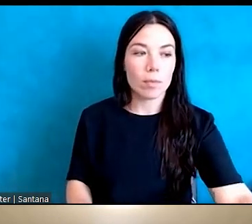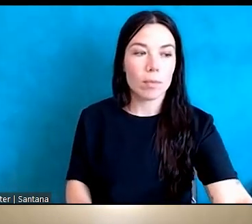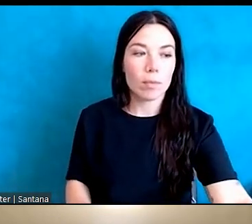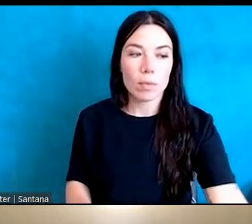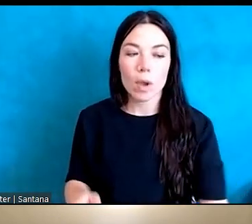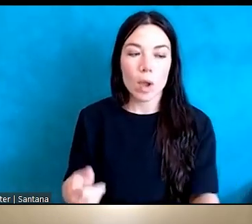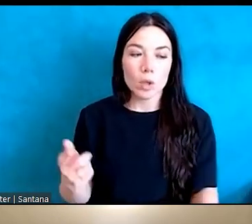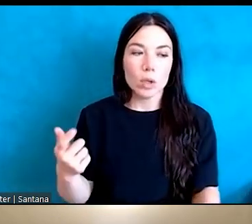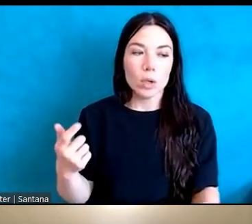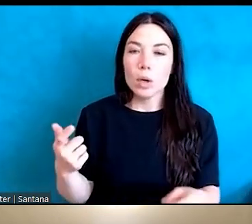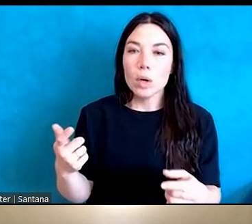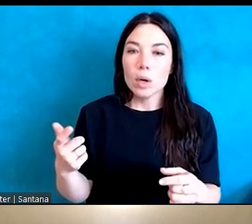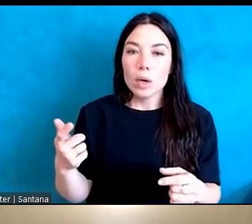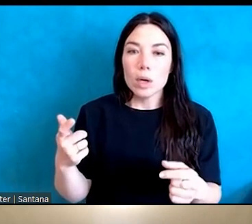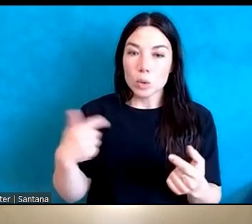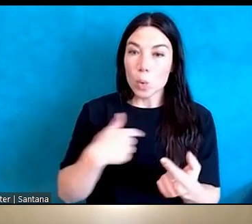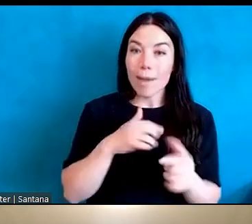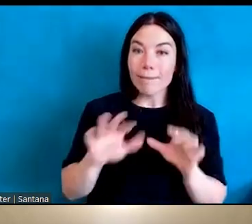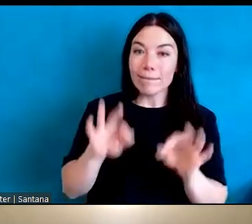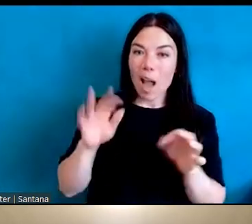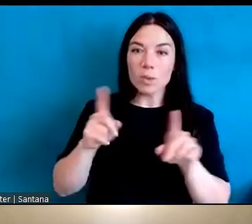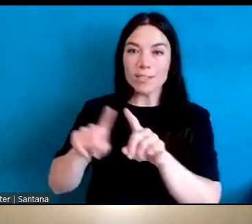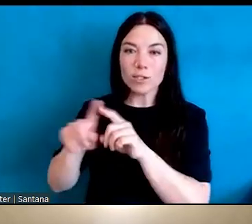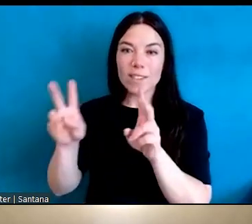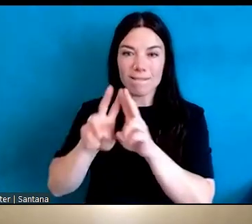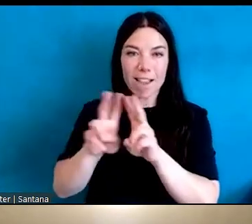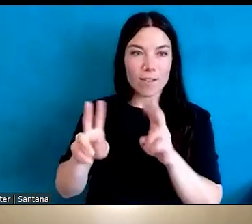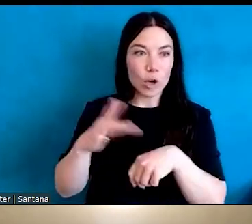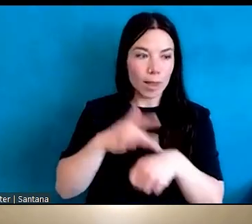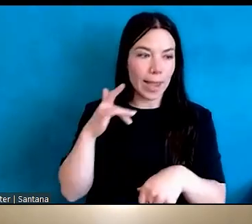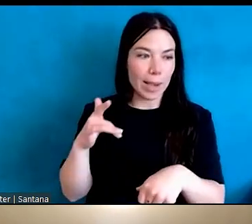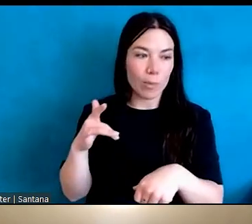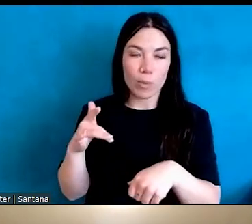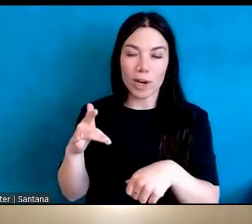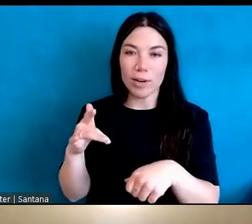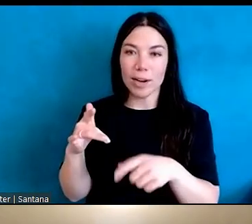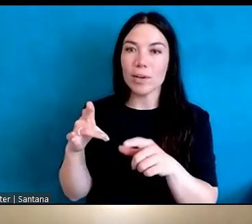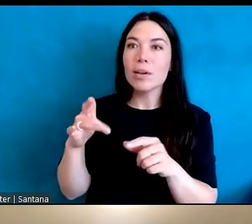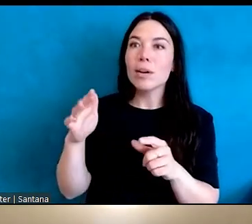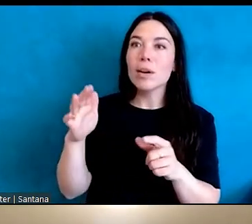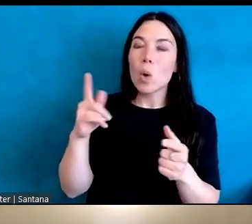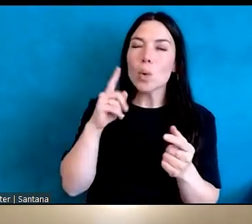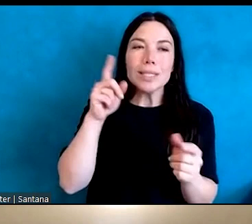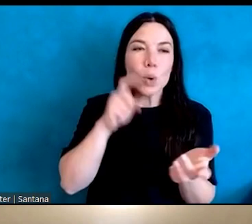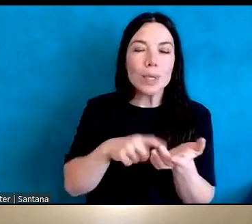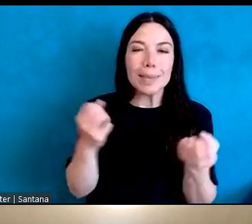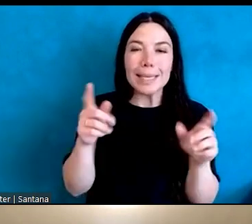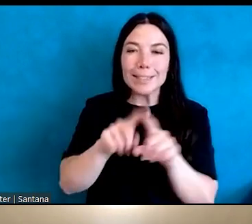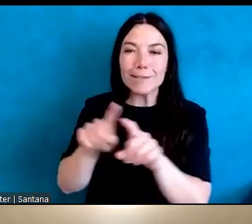Let's now talk about another source of individual differences that I referred to the beginning of the talk,